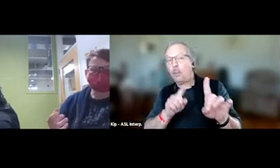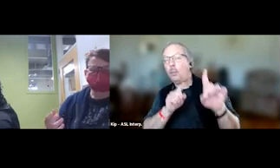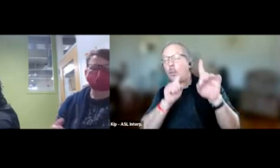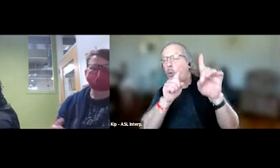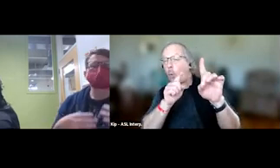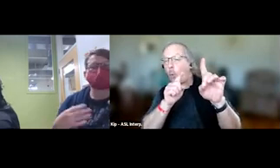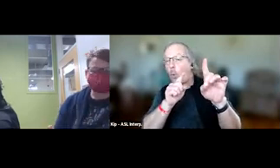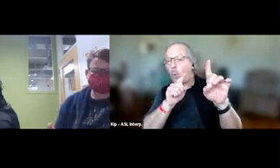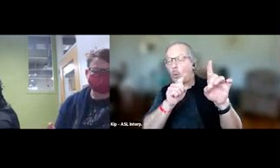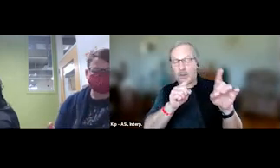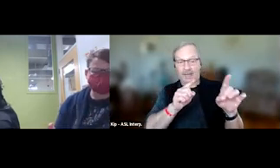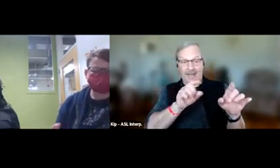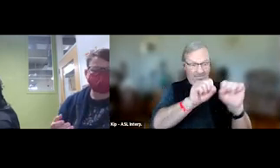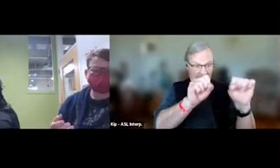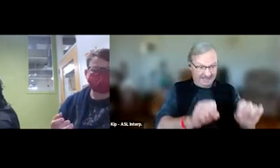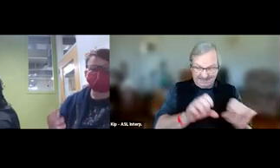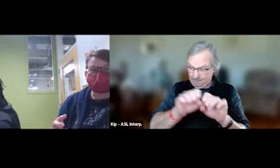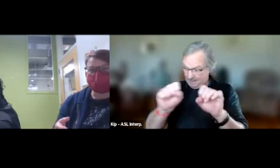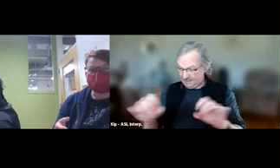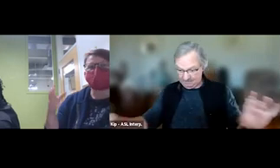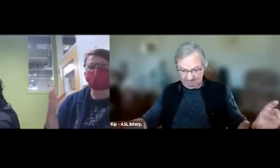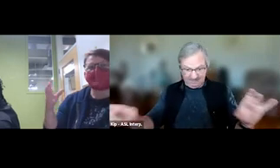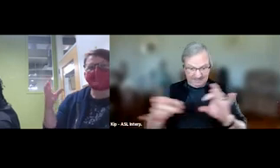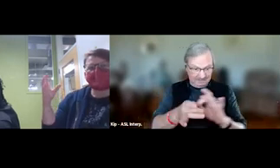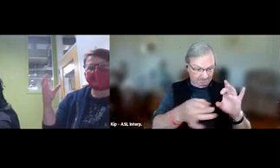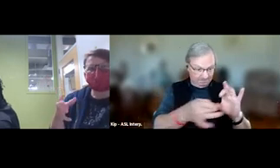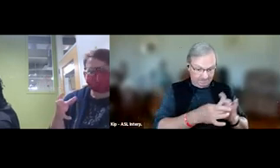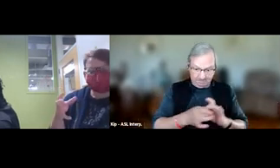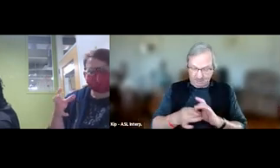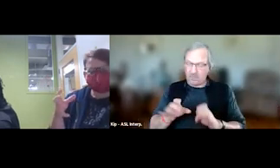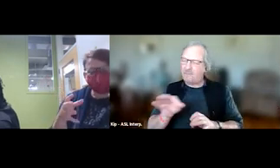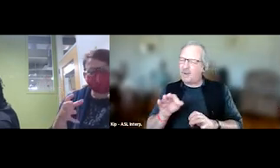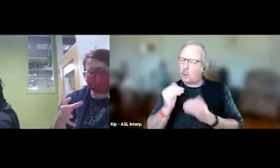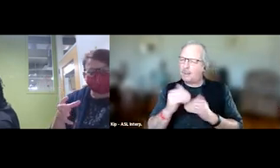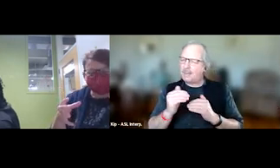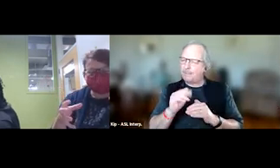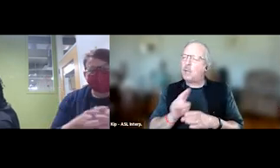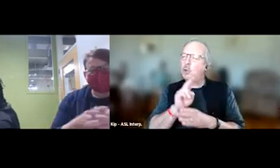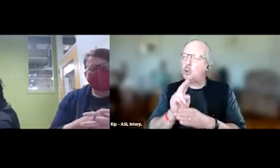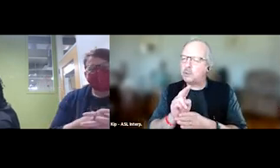the symptoms to the functional limitations by using this key role that we're in.